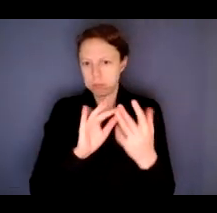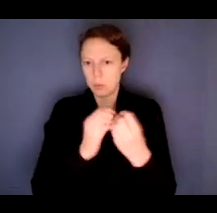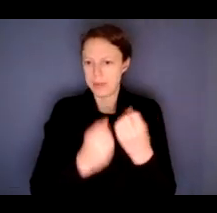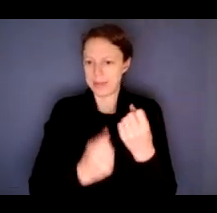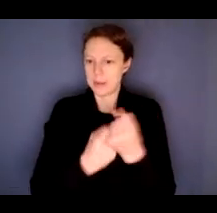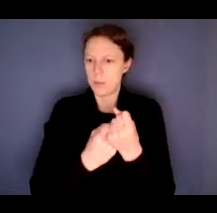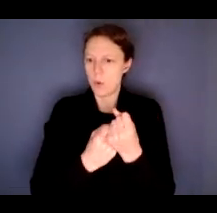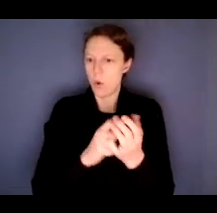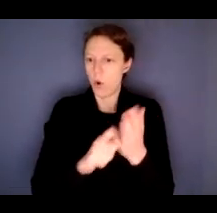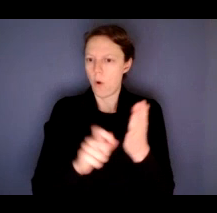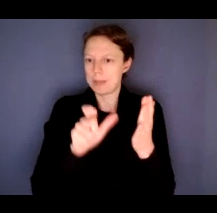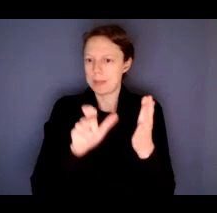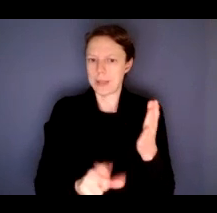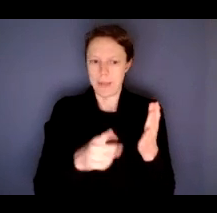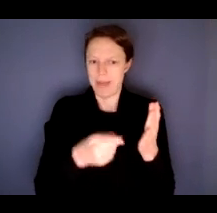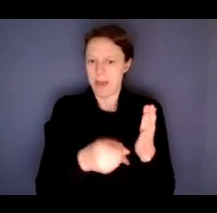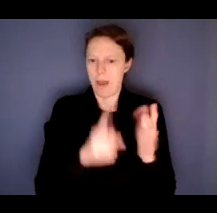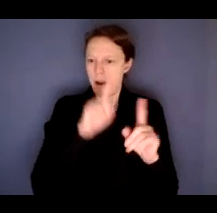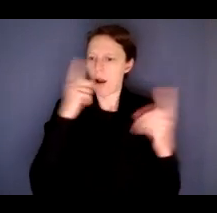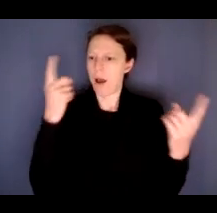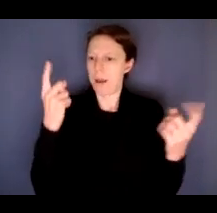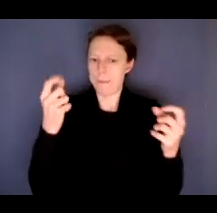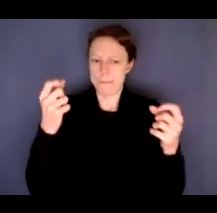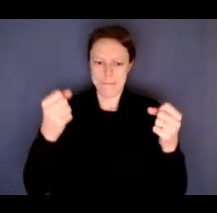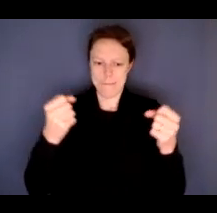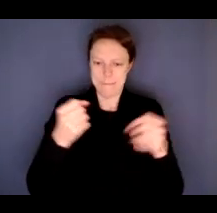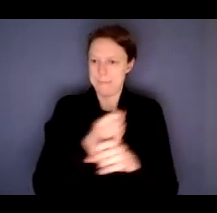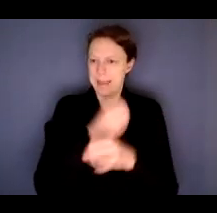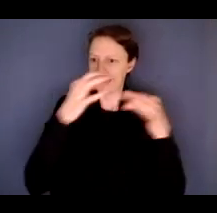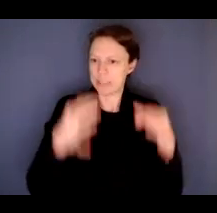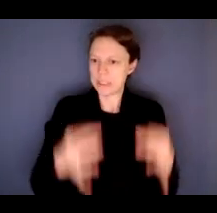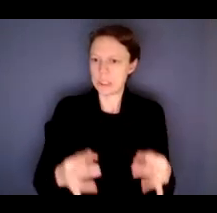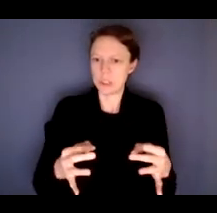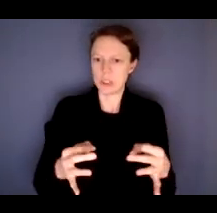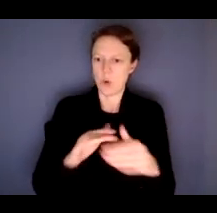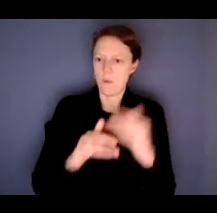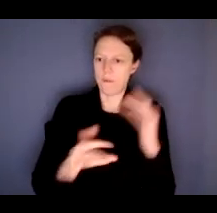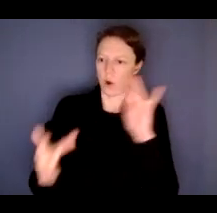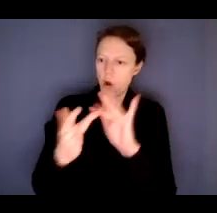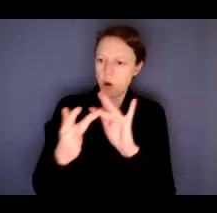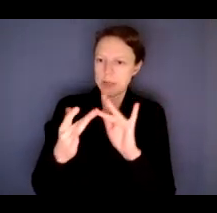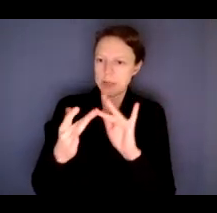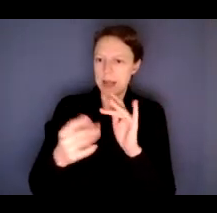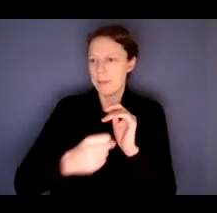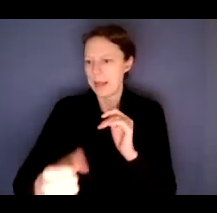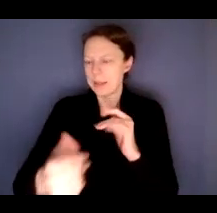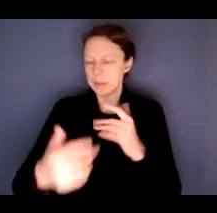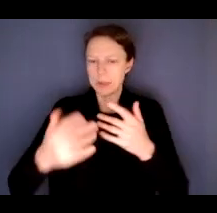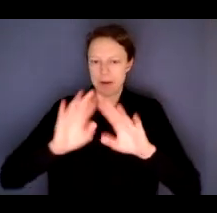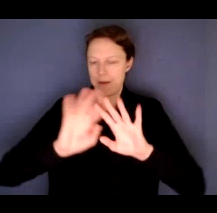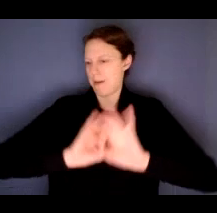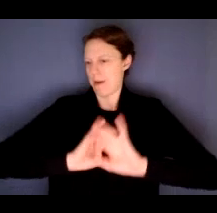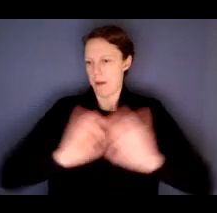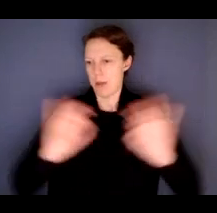powers to make any decisions, especially around contact placements. Their role is to support.